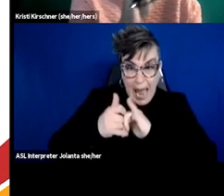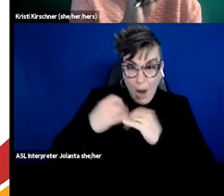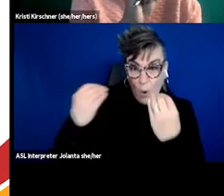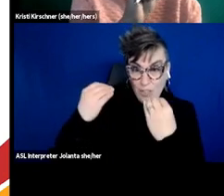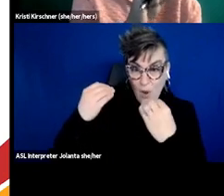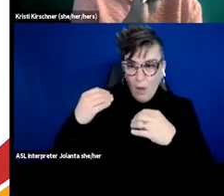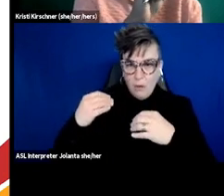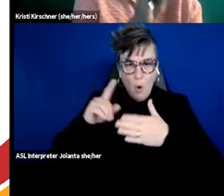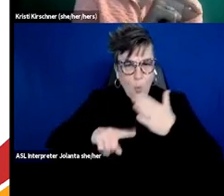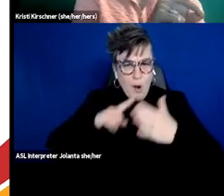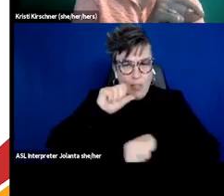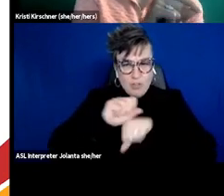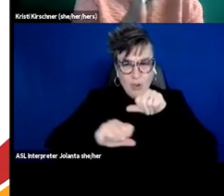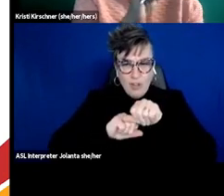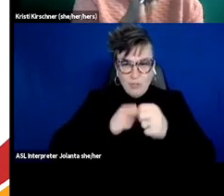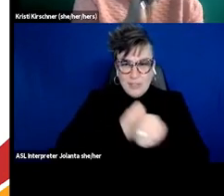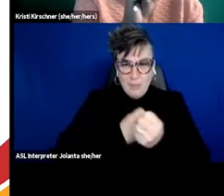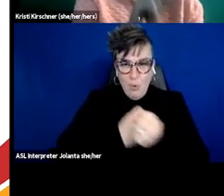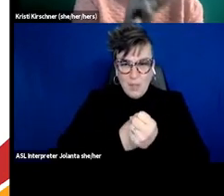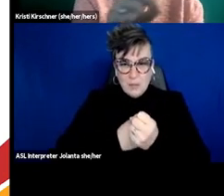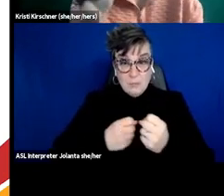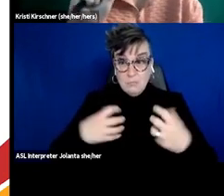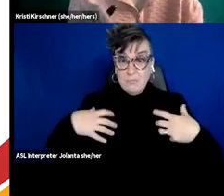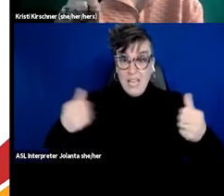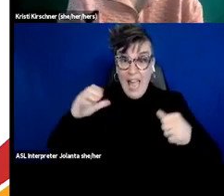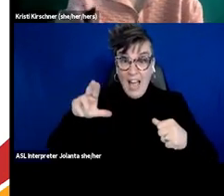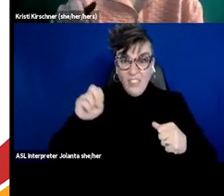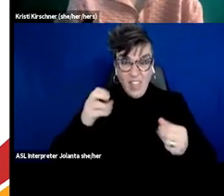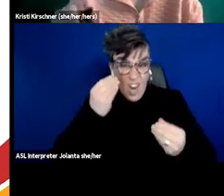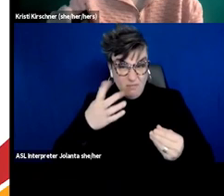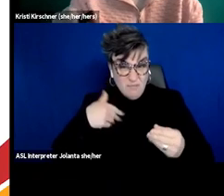in place. Because in healthcare, I can still tell you, a lot of things we’re talking